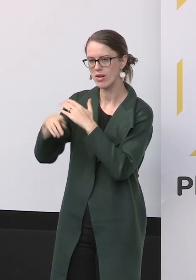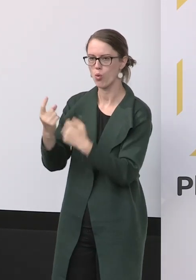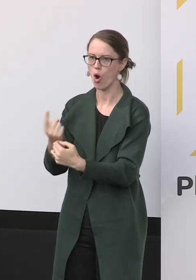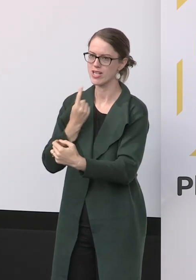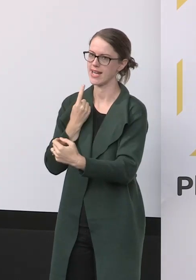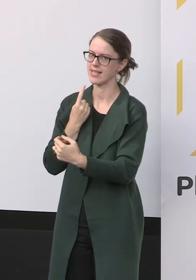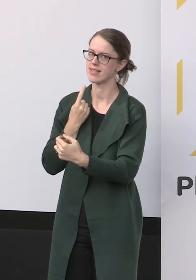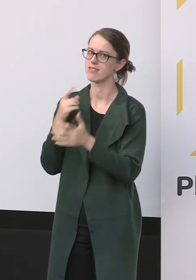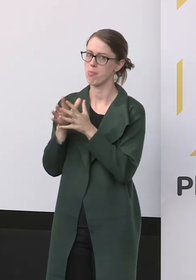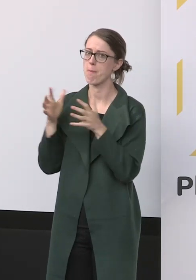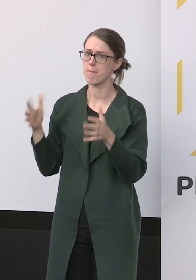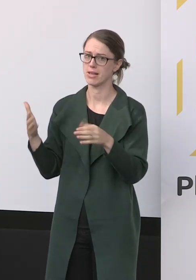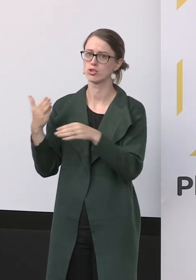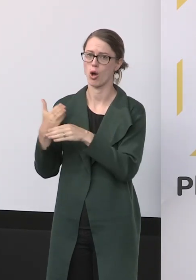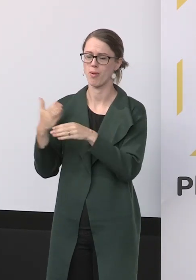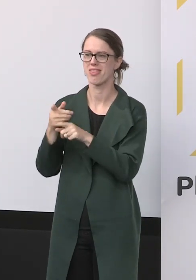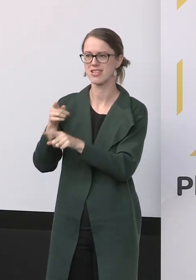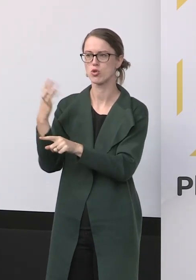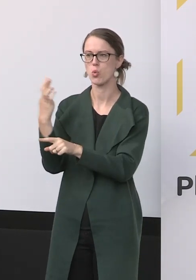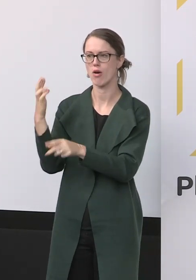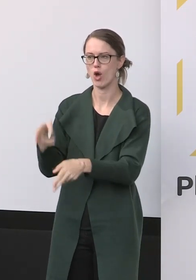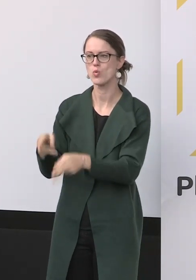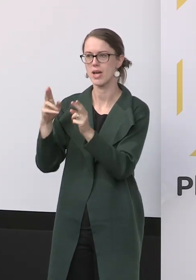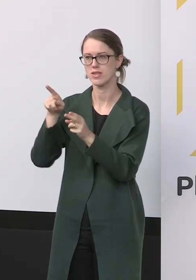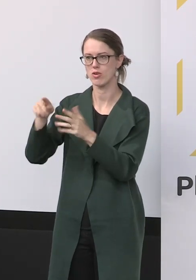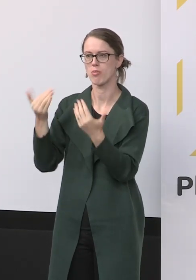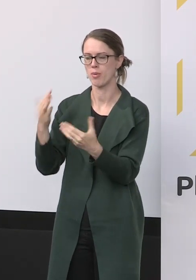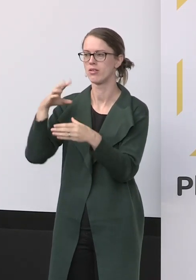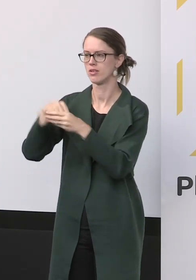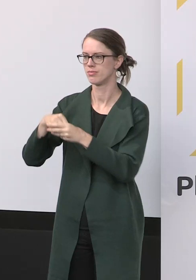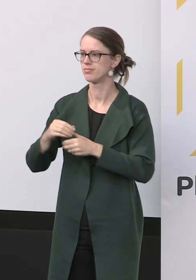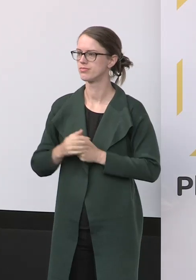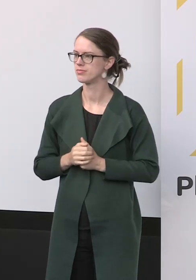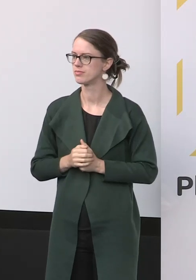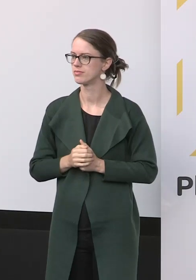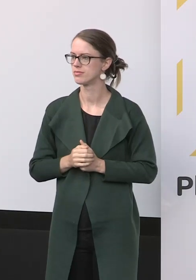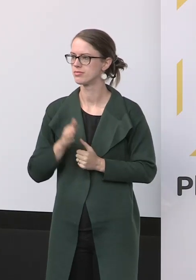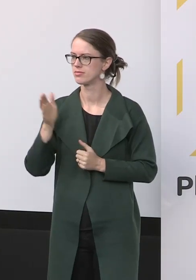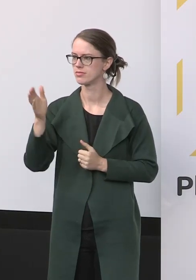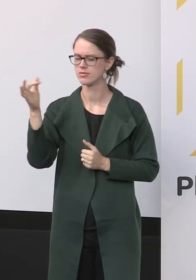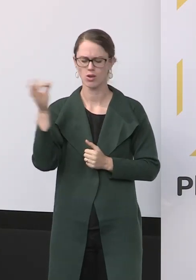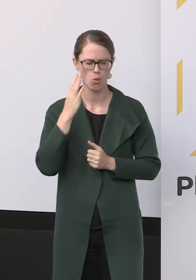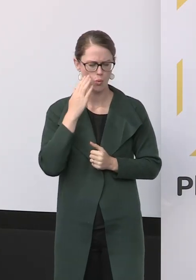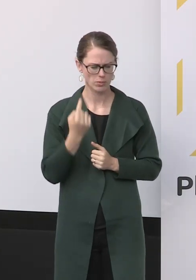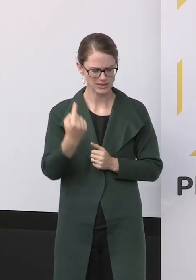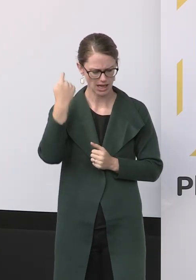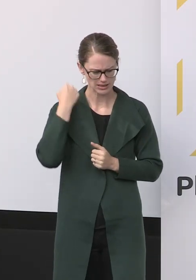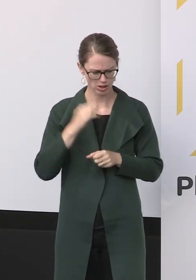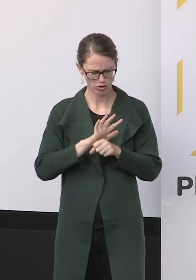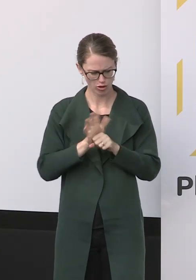people to provide that full range of services across the 12 hotels there in Auckland at